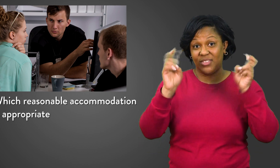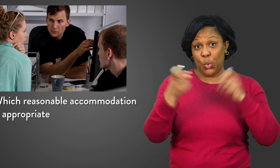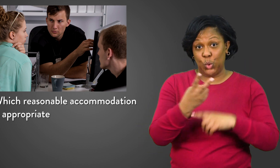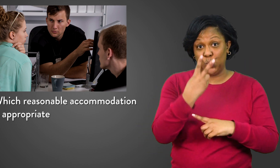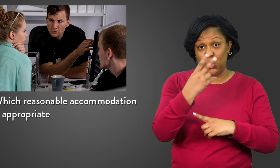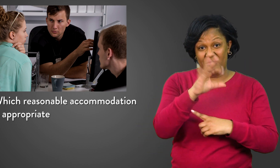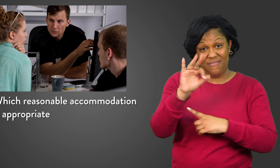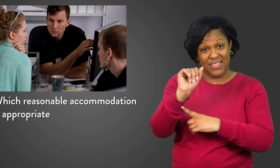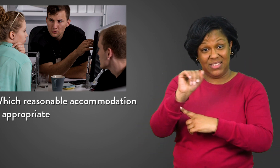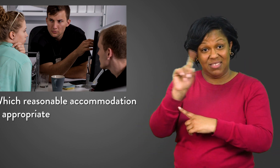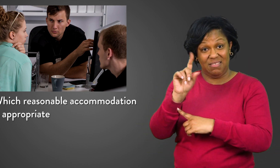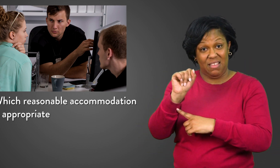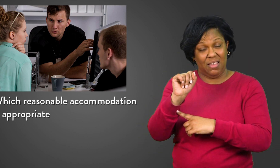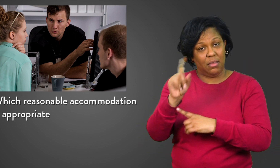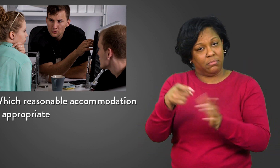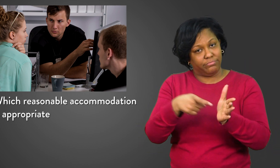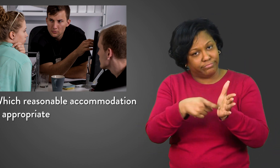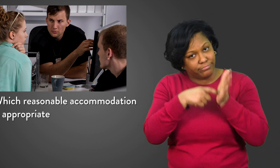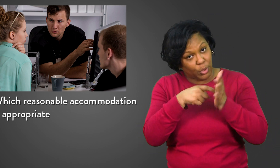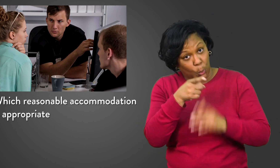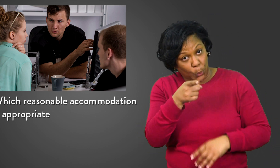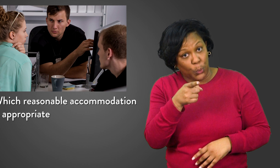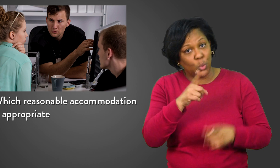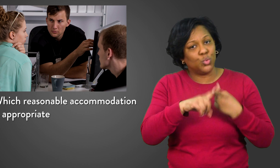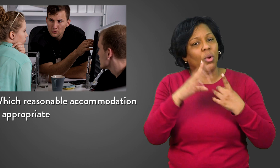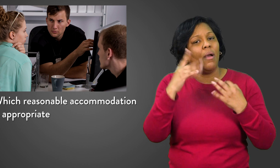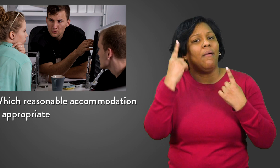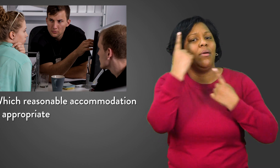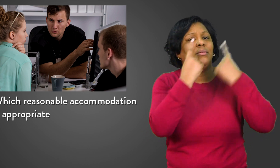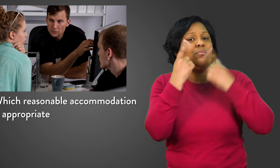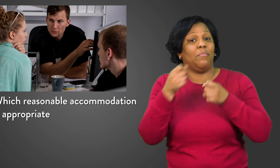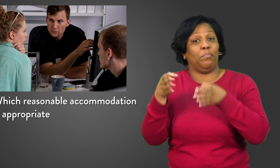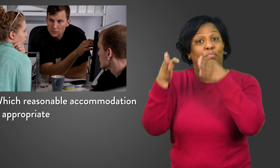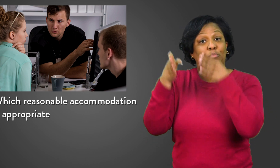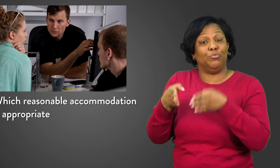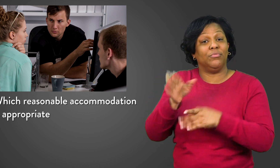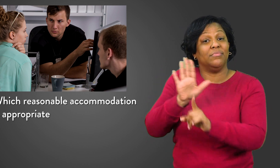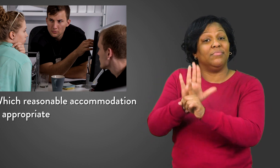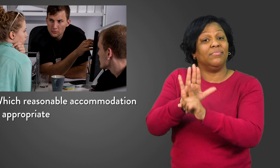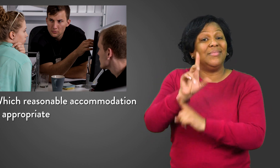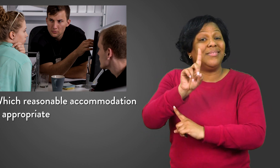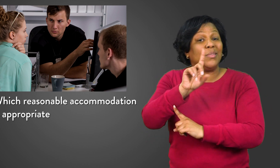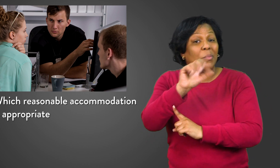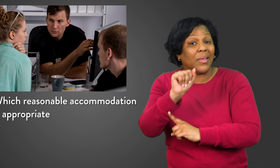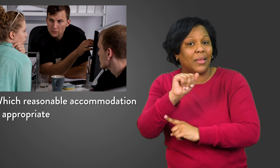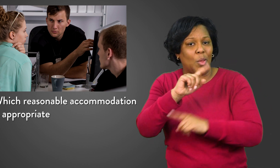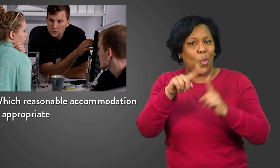Title II of the ADA requires you to consider the person with a disability